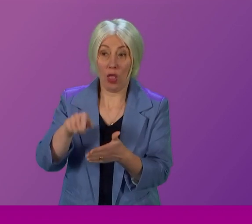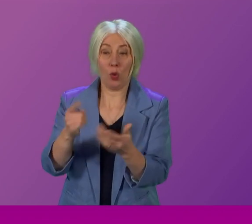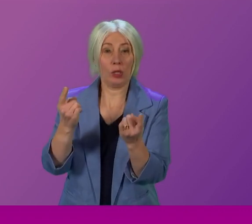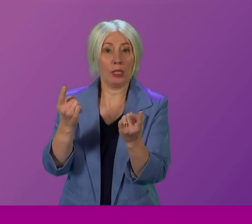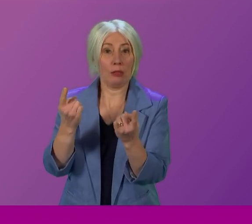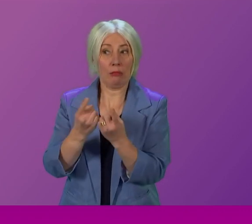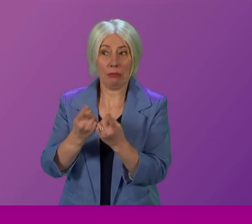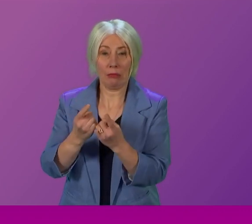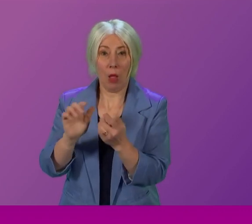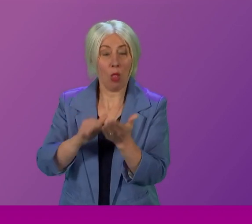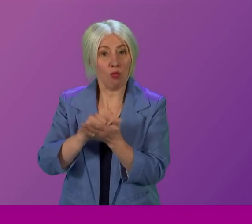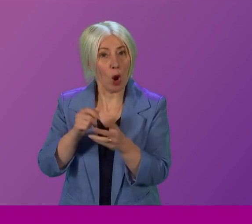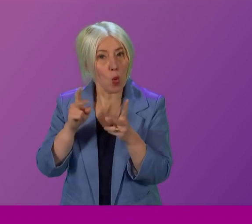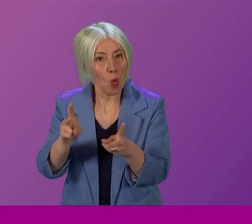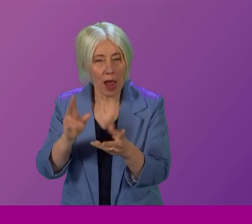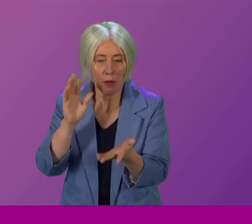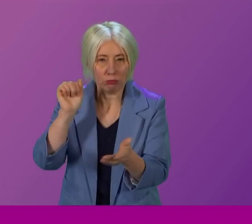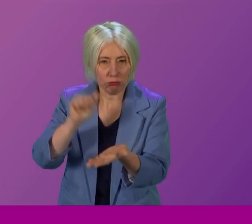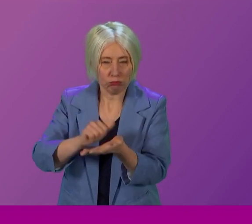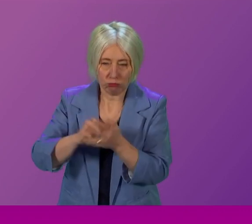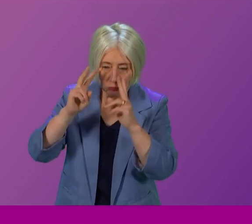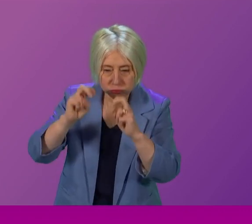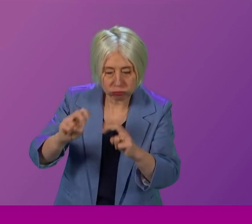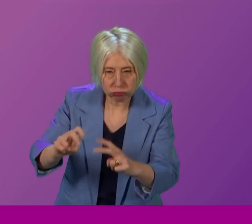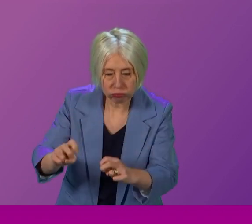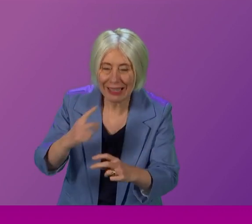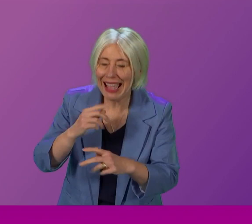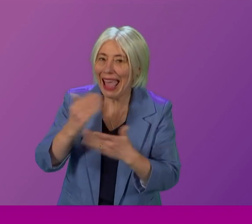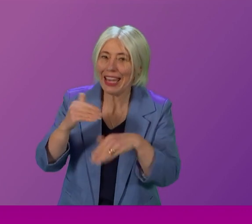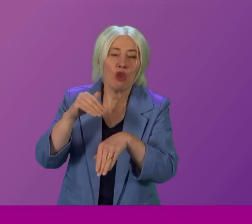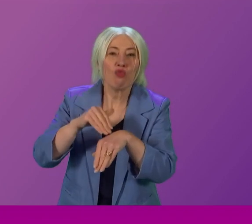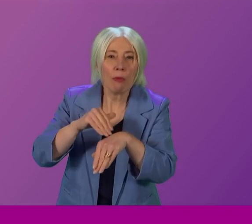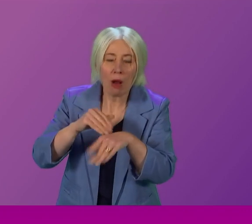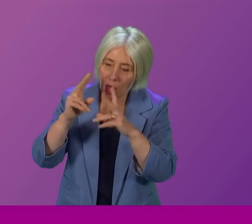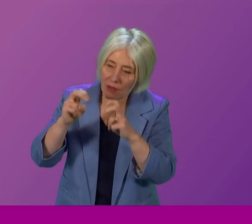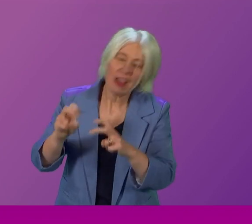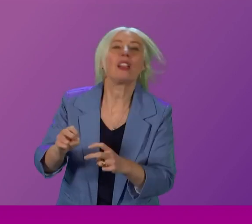the appropriate way. Obviously, any criminal investigations are for the Crown,